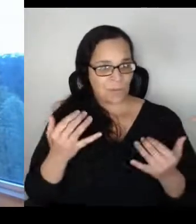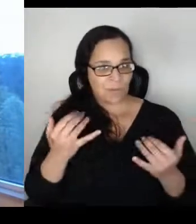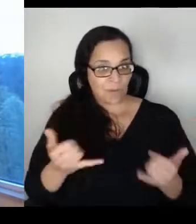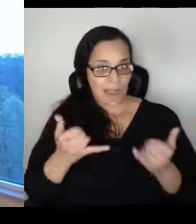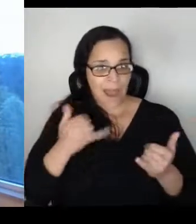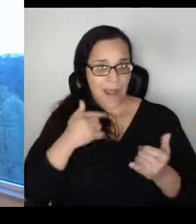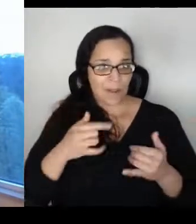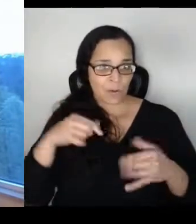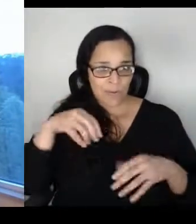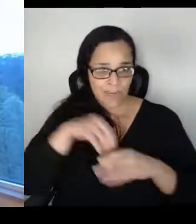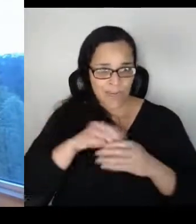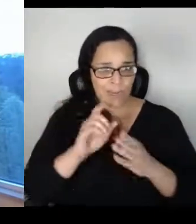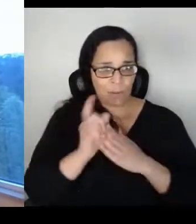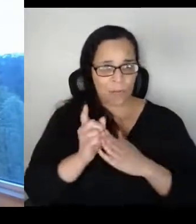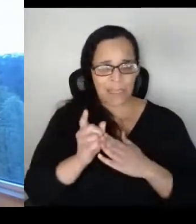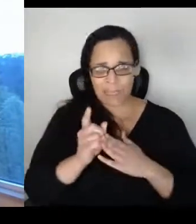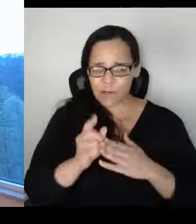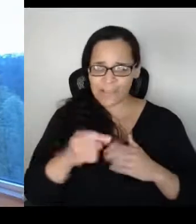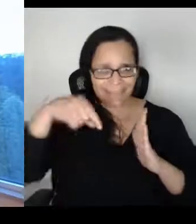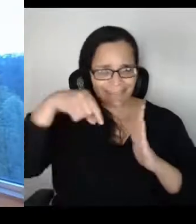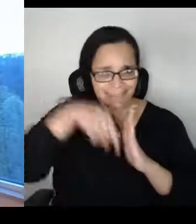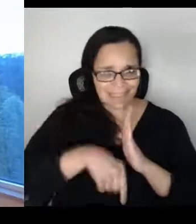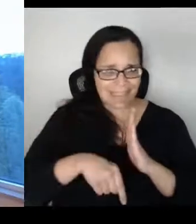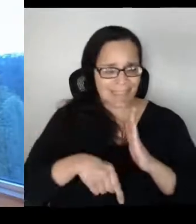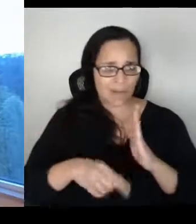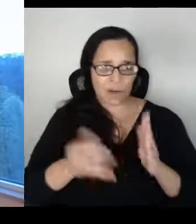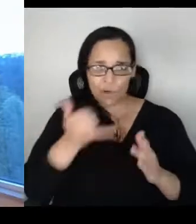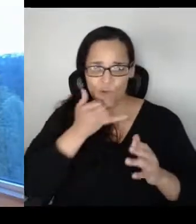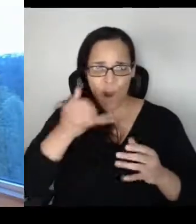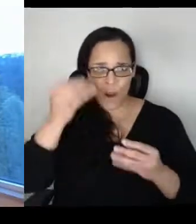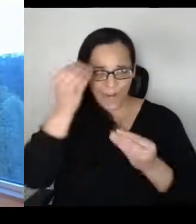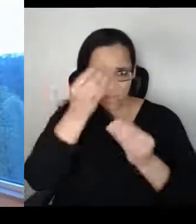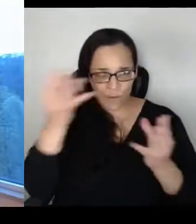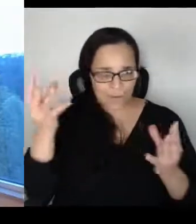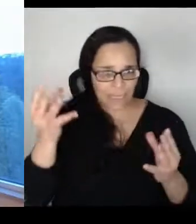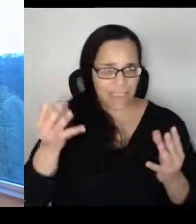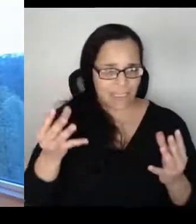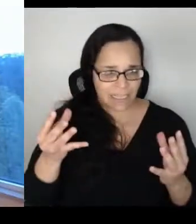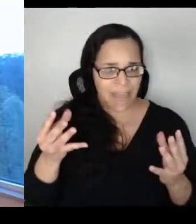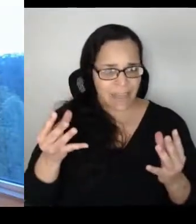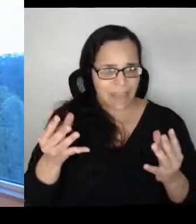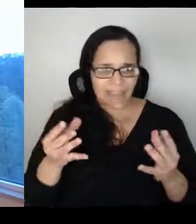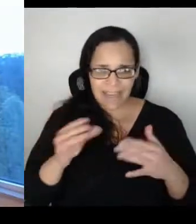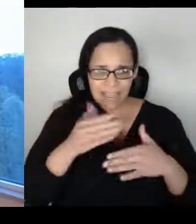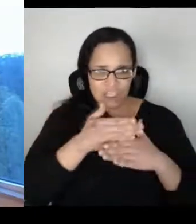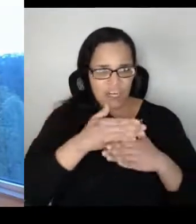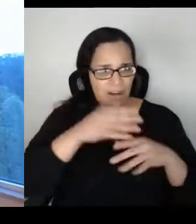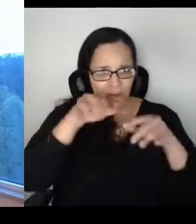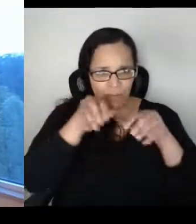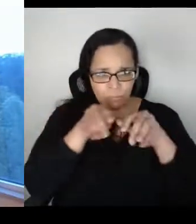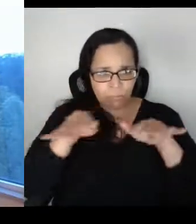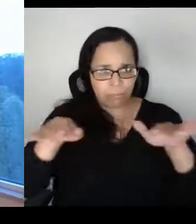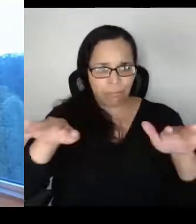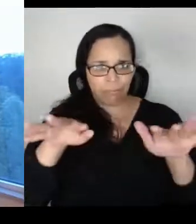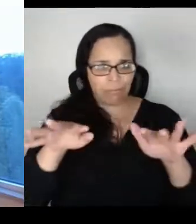to be pushed through multiple avenues to discount the power that young people have